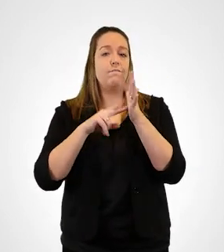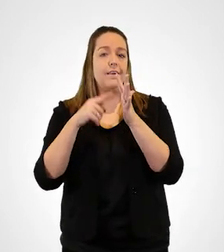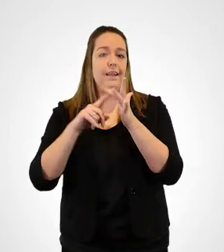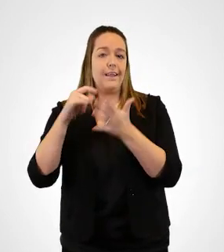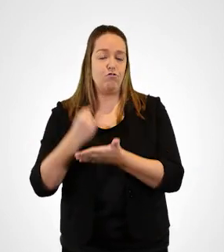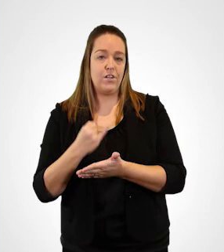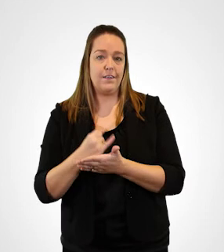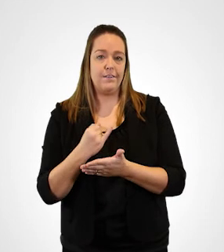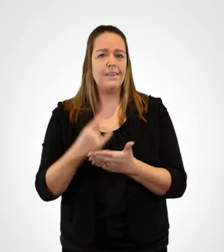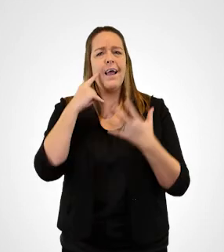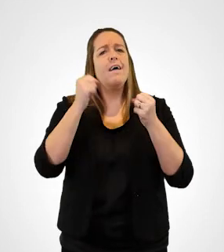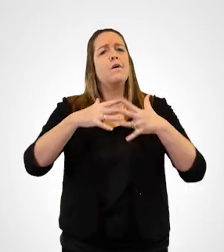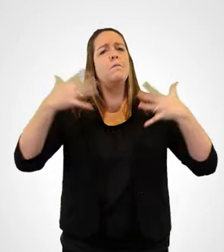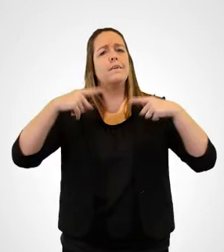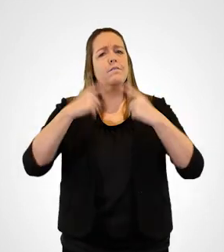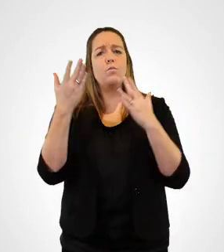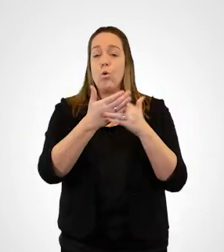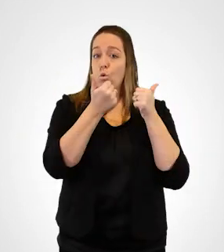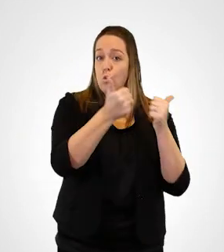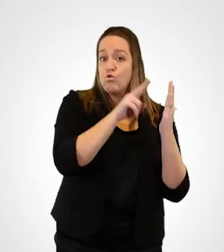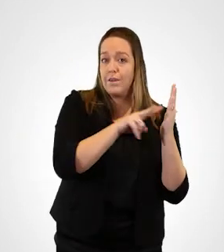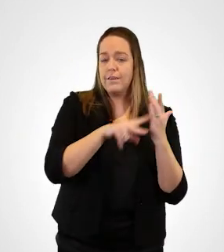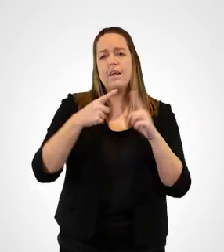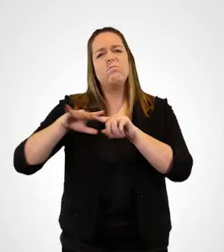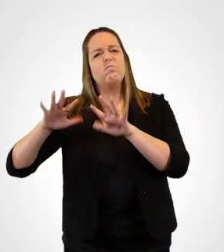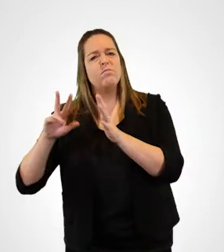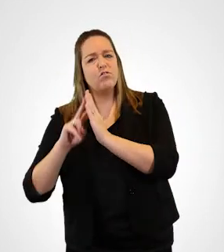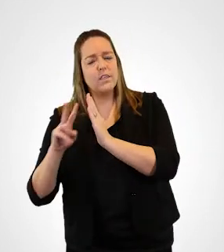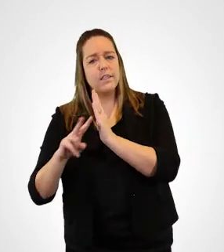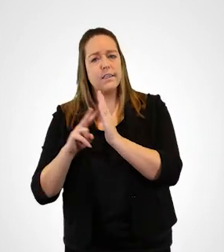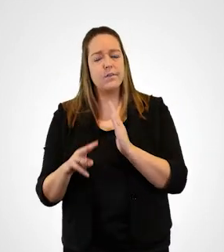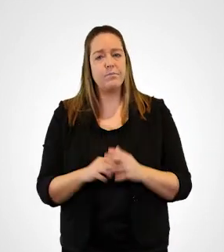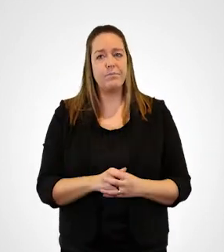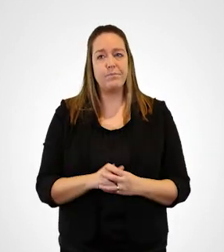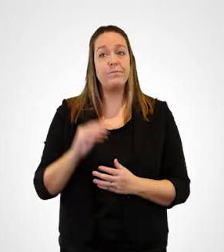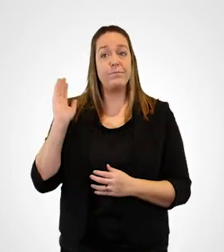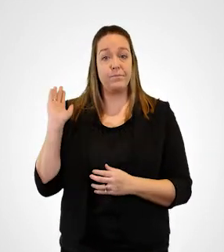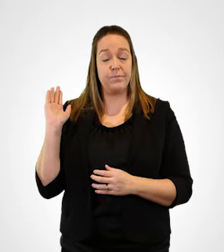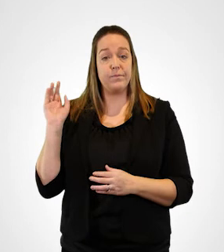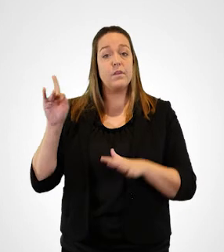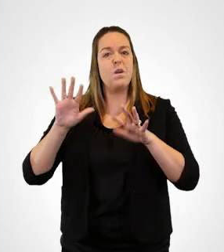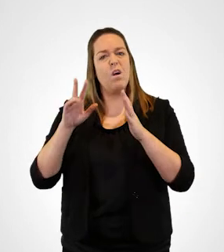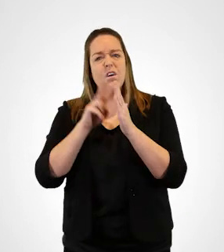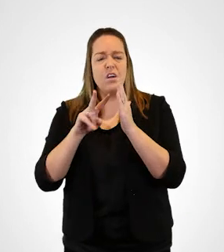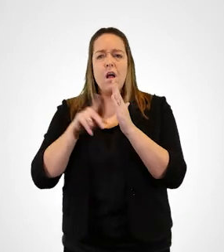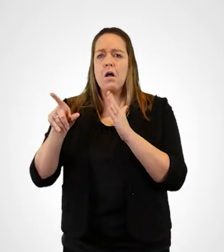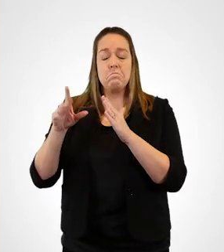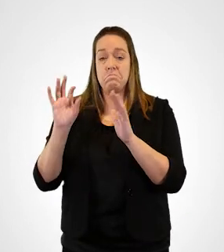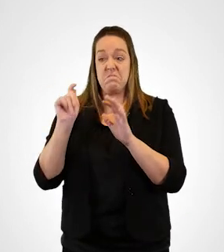and you can see there that there's a huge difference between the good readers and the poor readers. The poor readers make almost none,